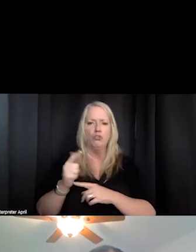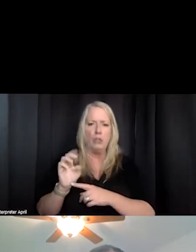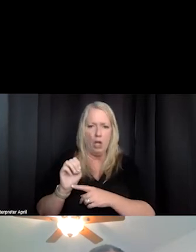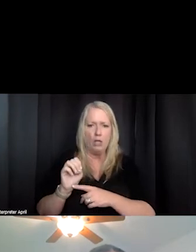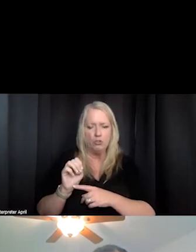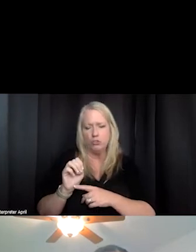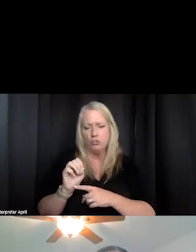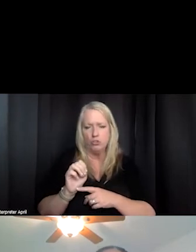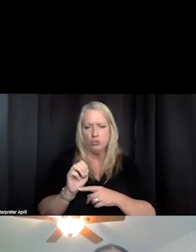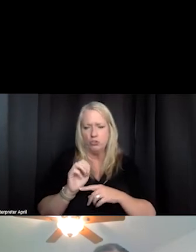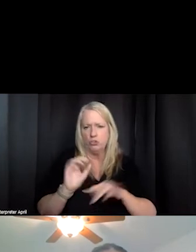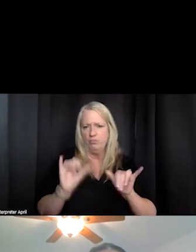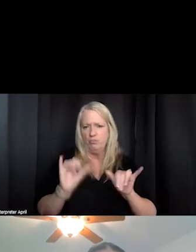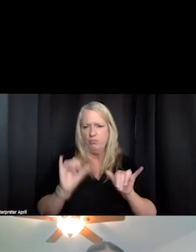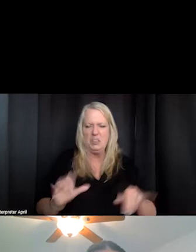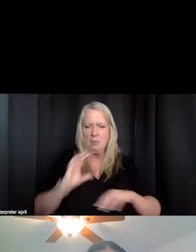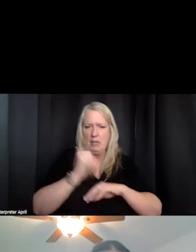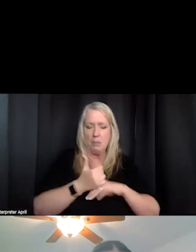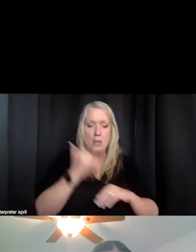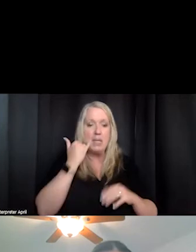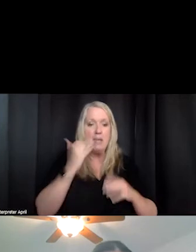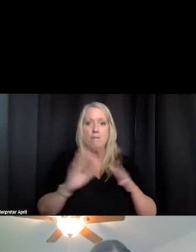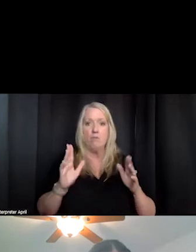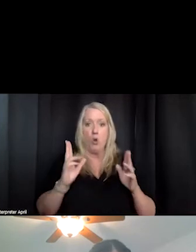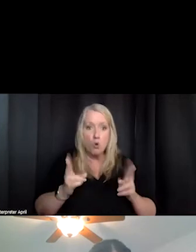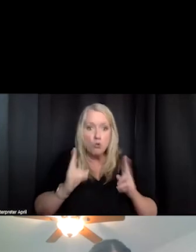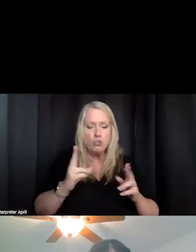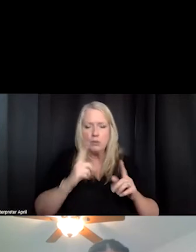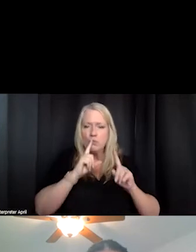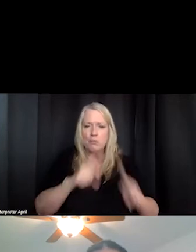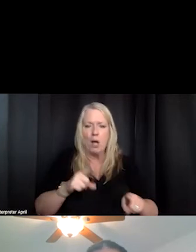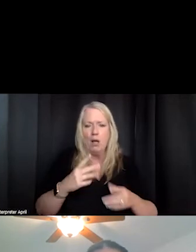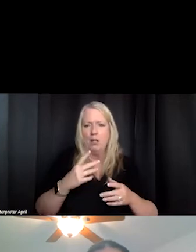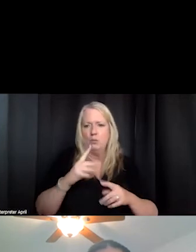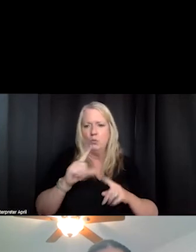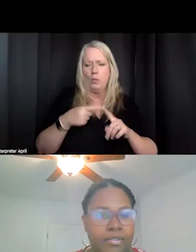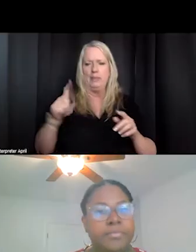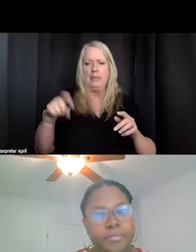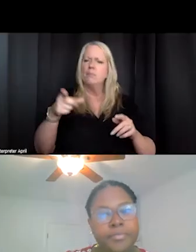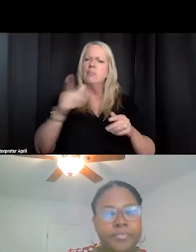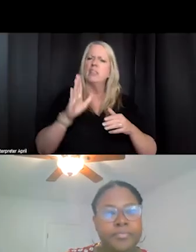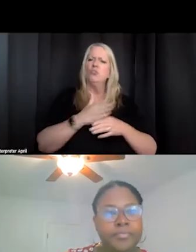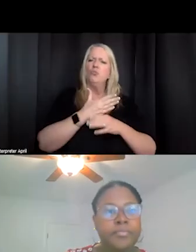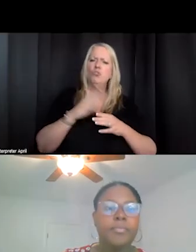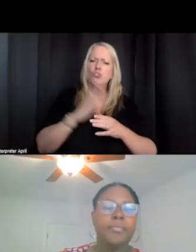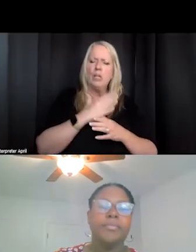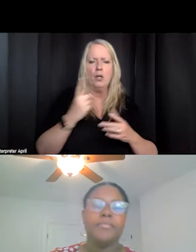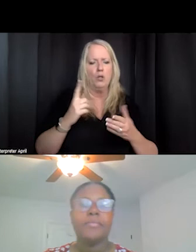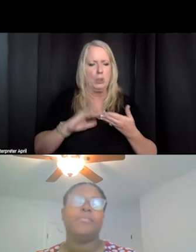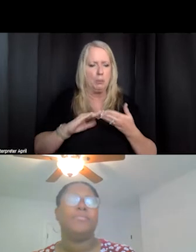FOCUSED ON HOW URGENTLY A RESPONSE IS NEEDED. CAN YOU SHARE, COMMUNITIES, EASIER FOR THEM TO